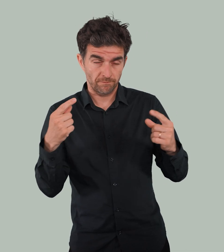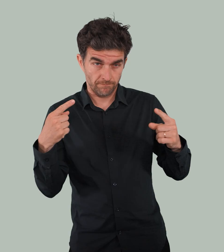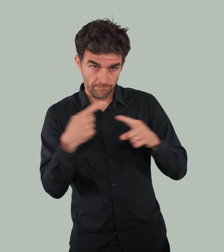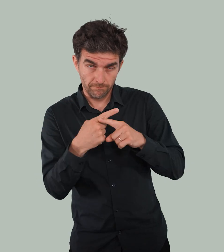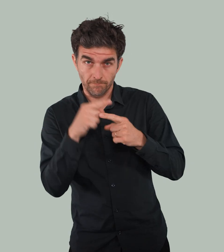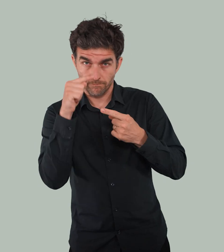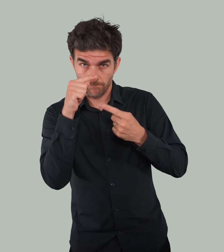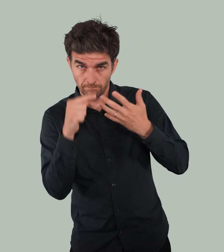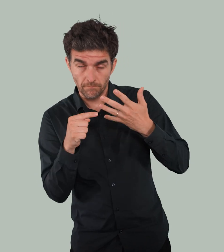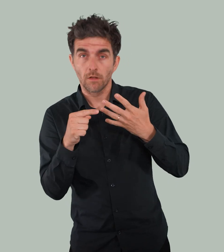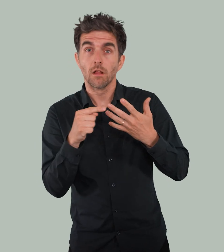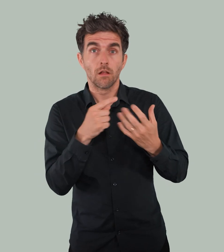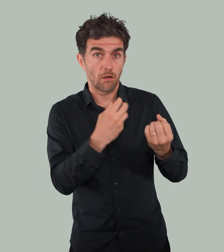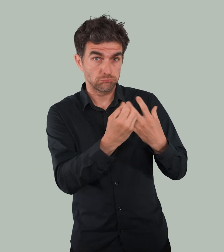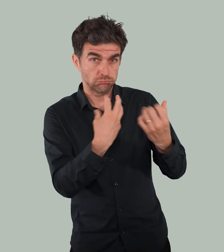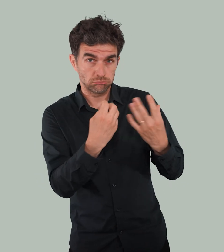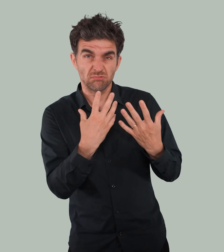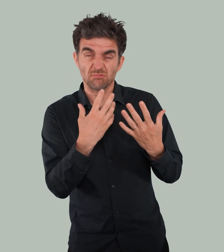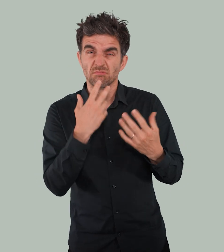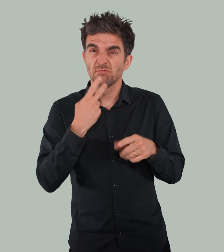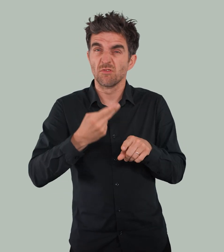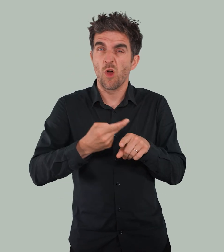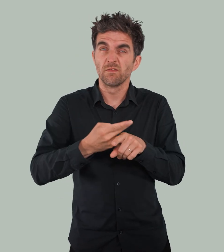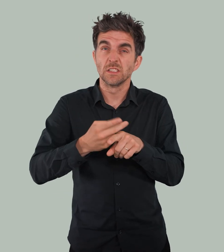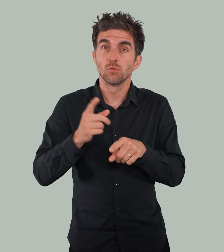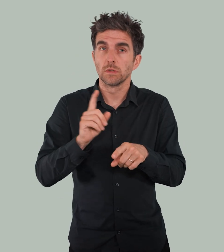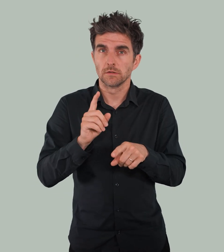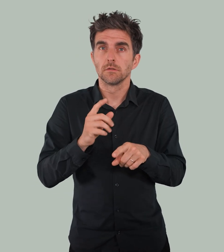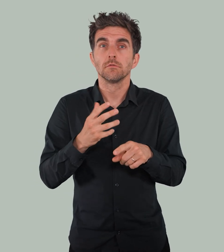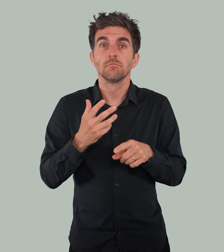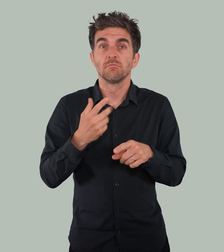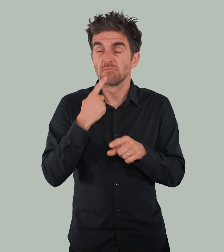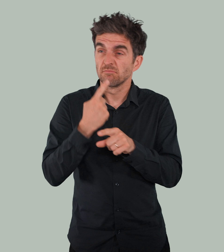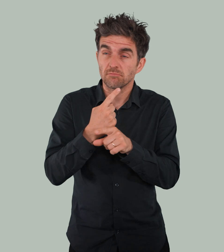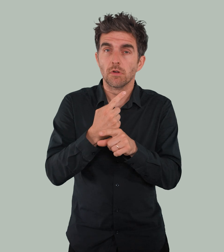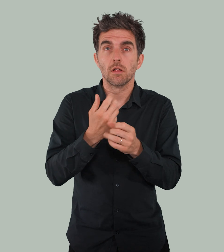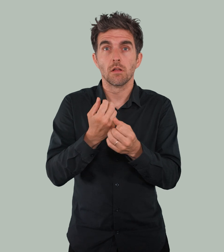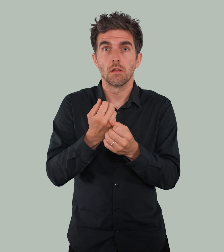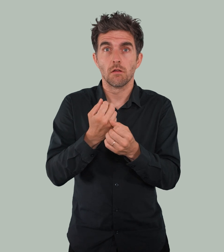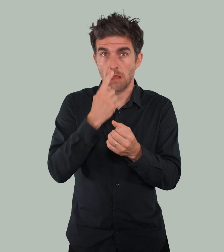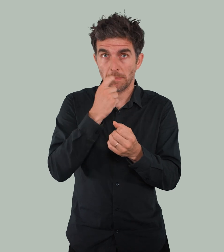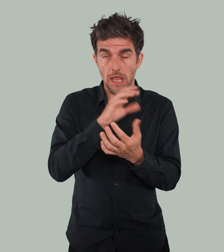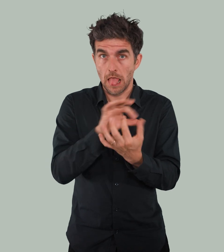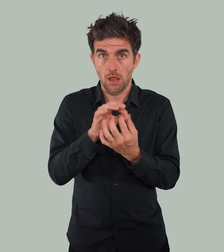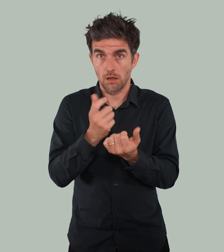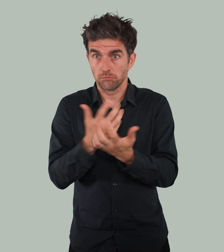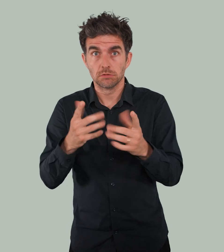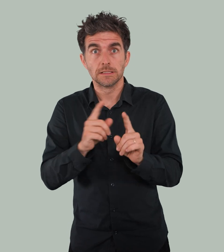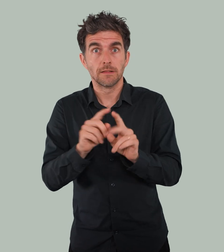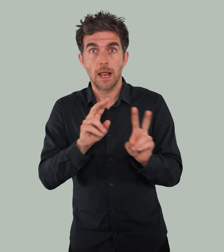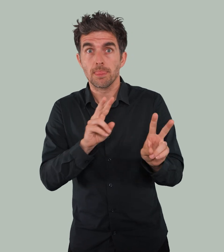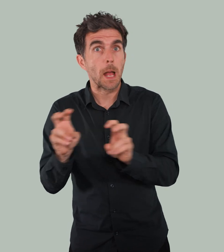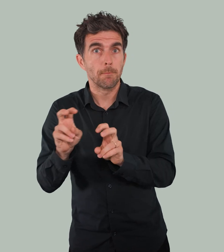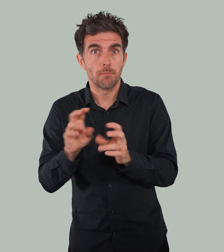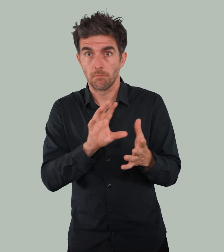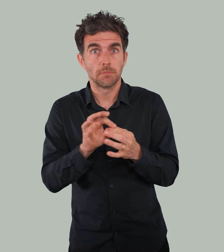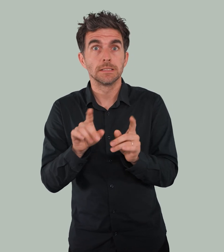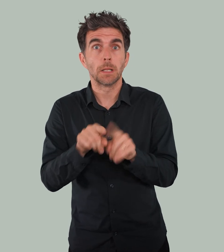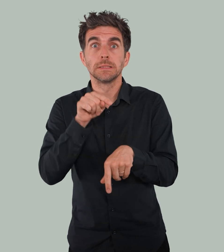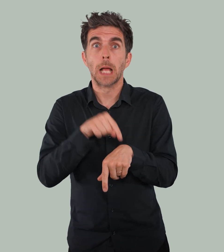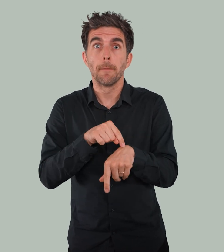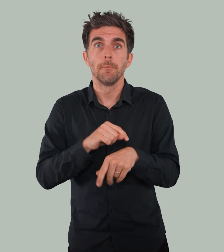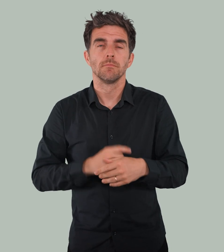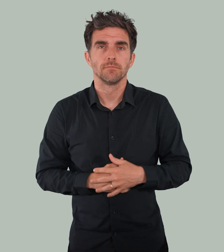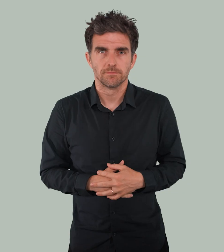where individual points often contribute to multiple themes simultaneously.